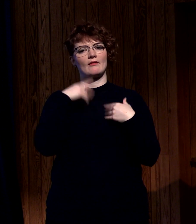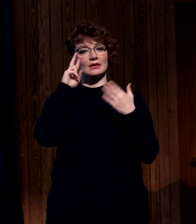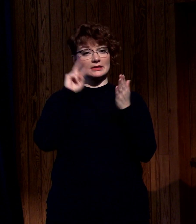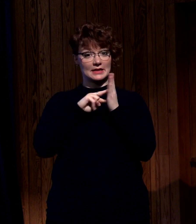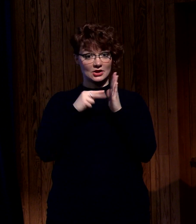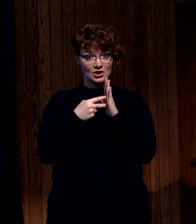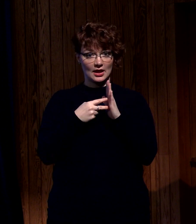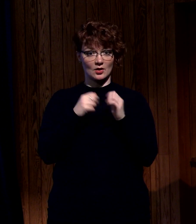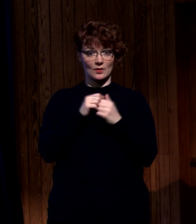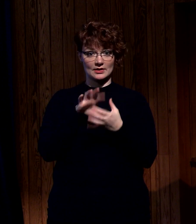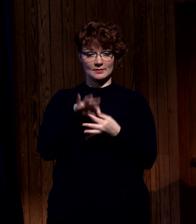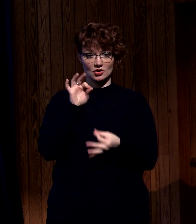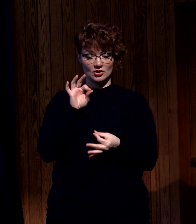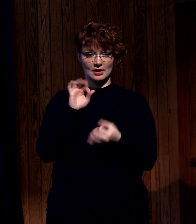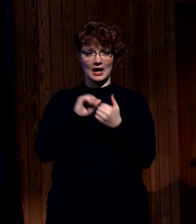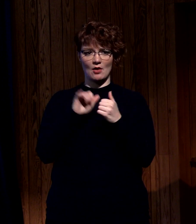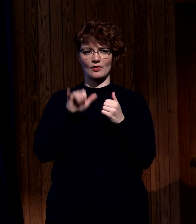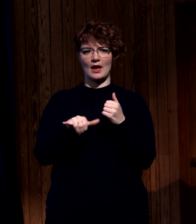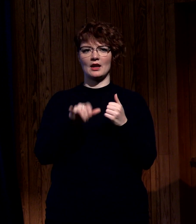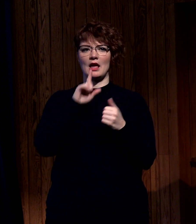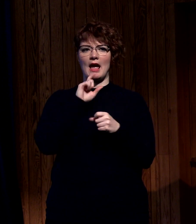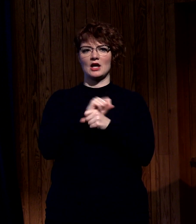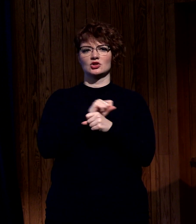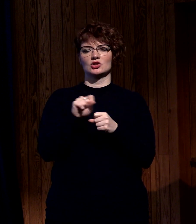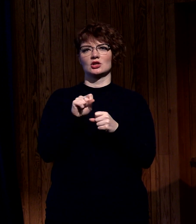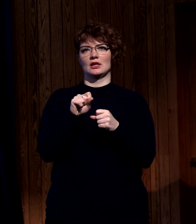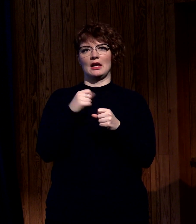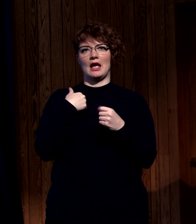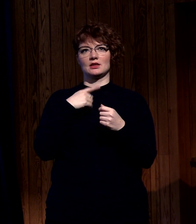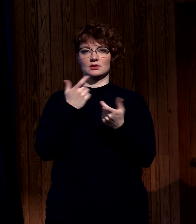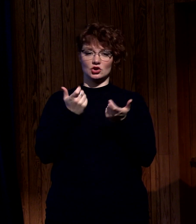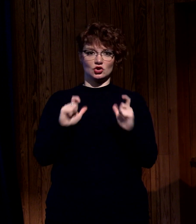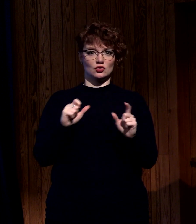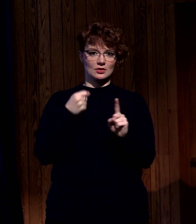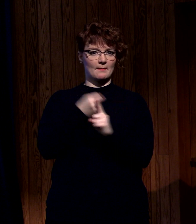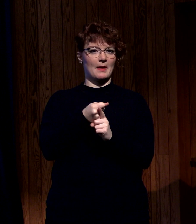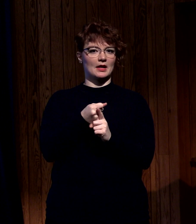our spirituality can have drastic influence and effect